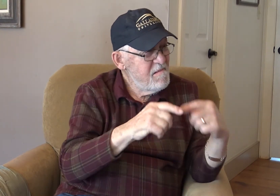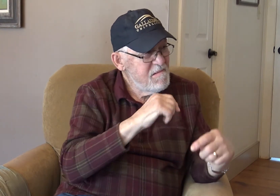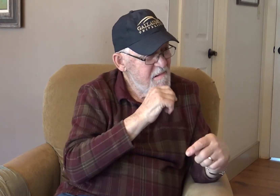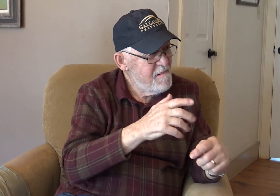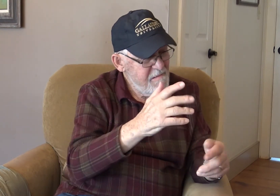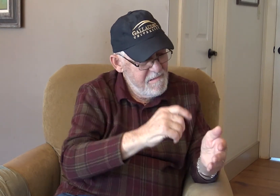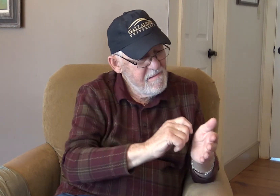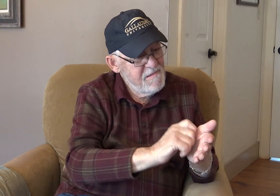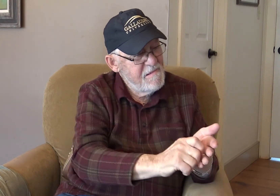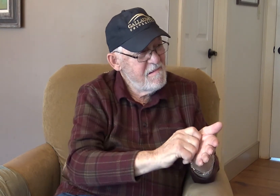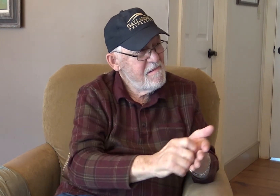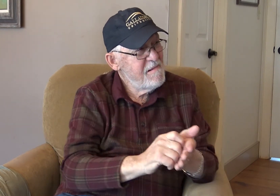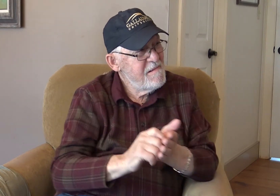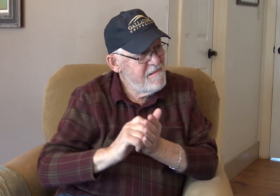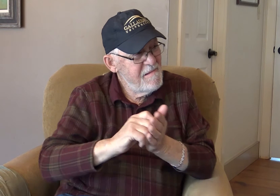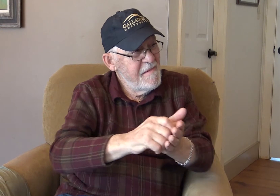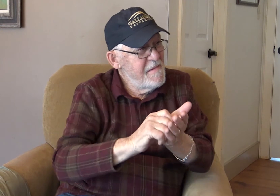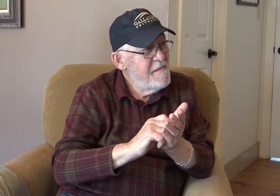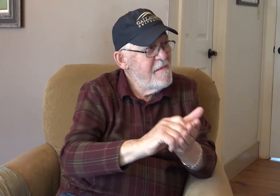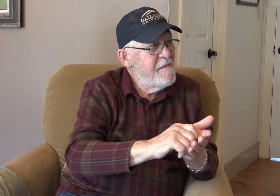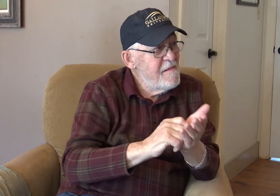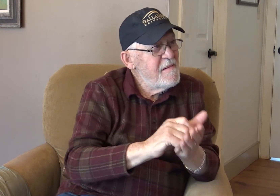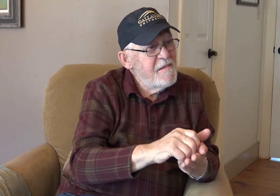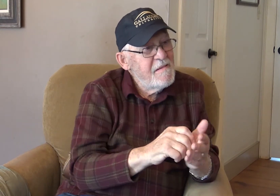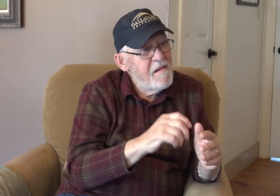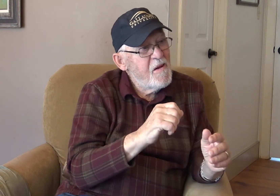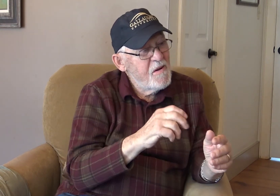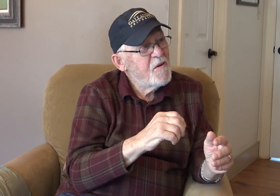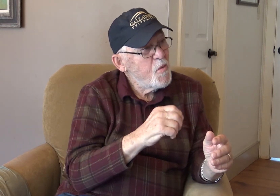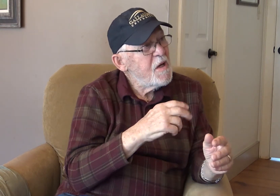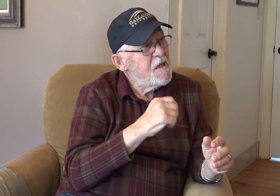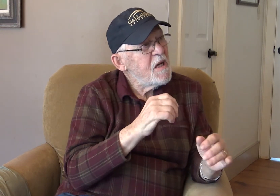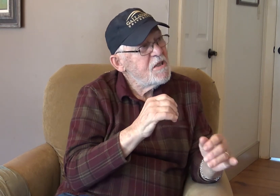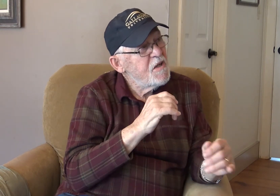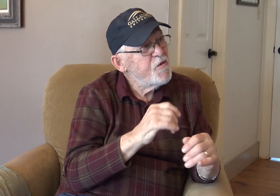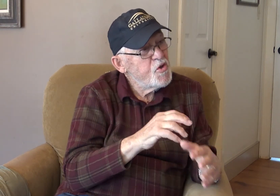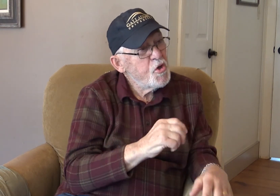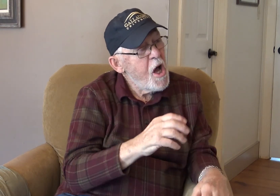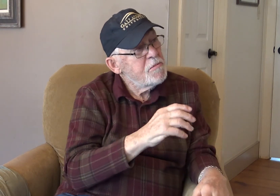She didn't sign so we wrote back and forth, interviewing her this way.